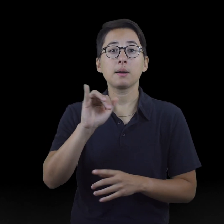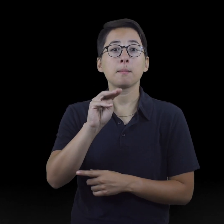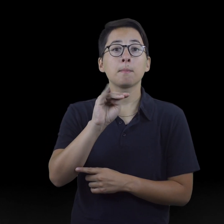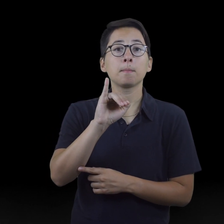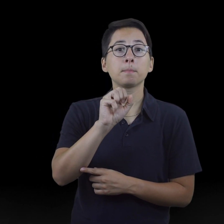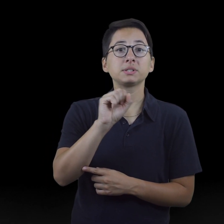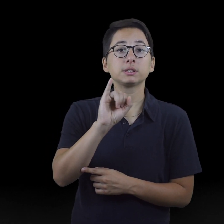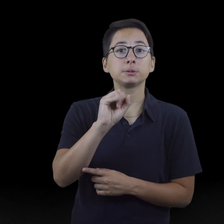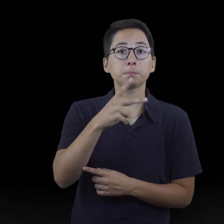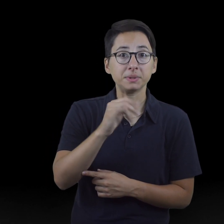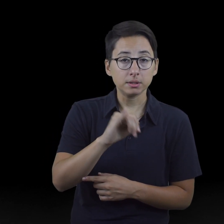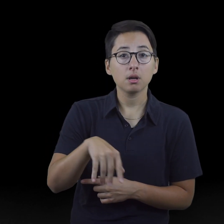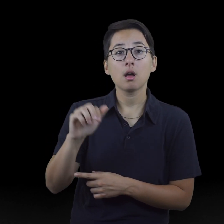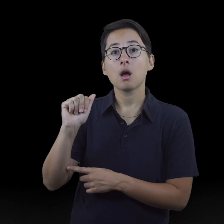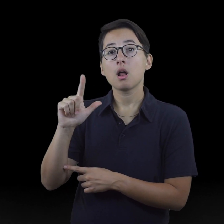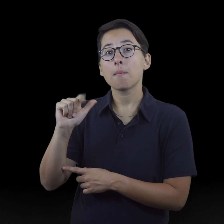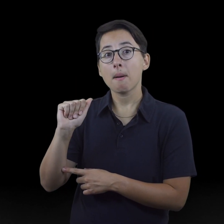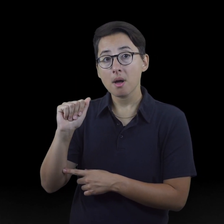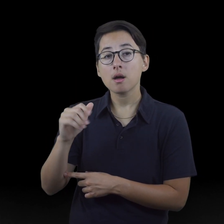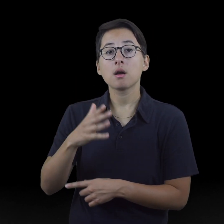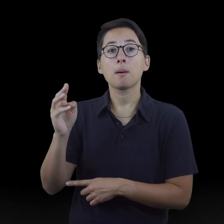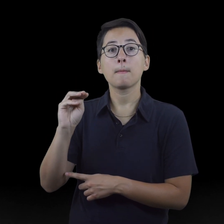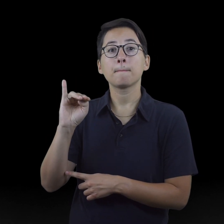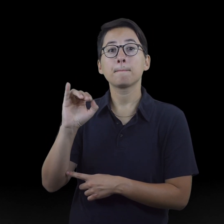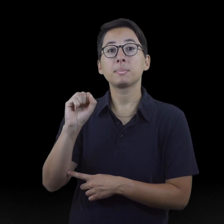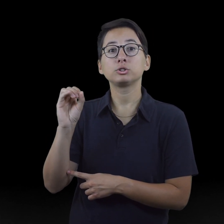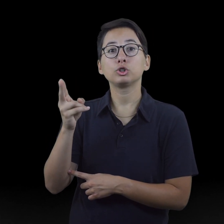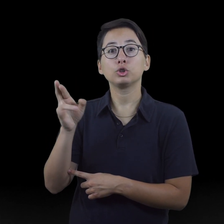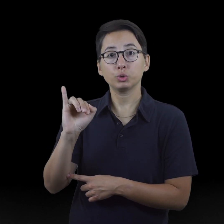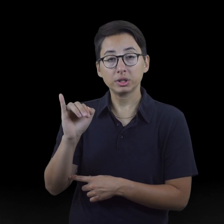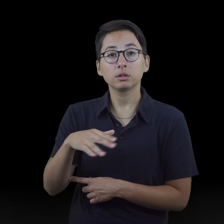Officials in several states, including Mississippi, Alabama, Missouri and